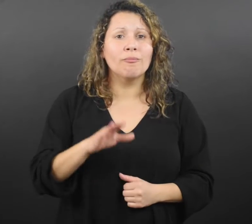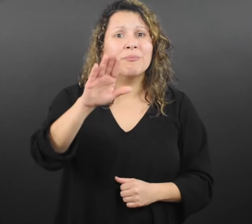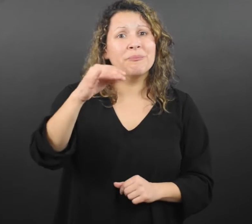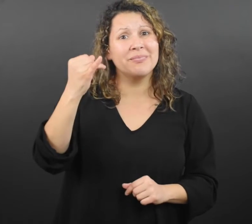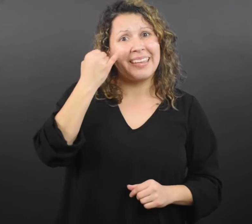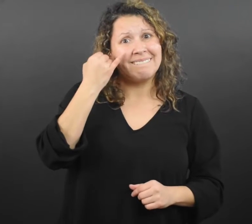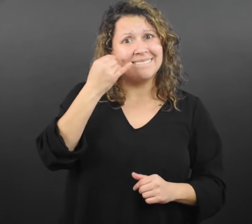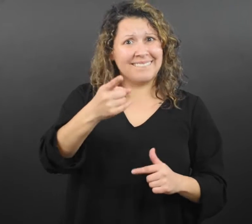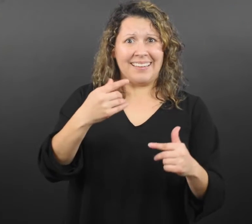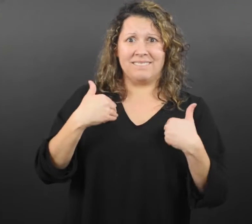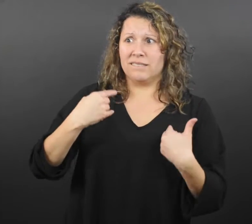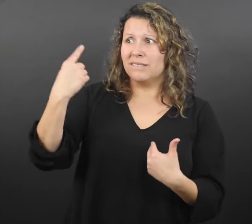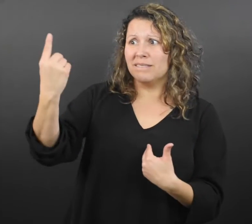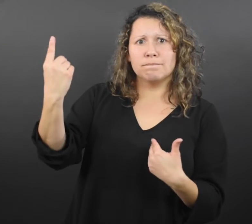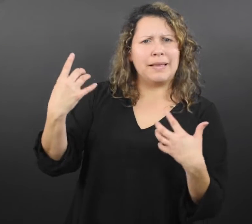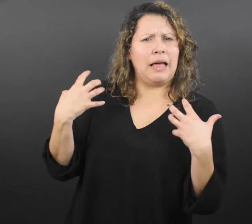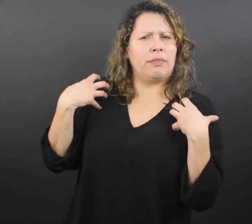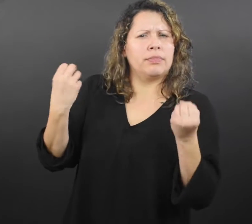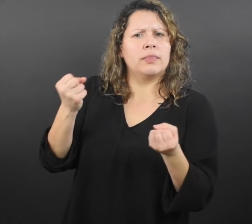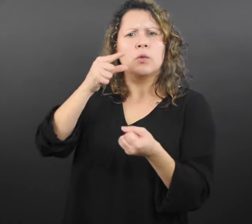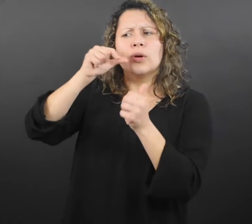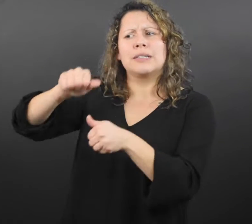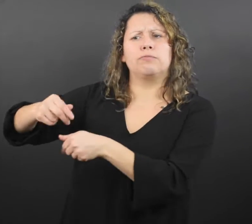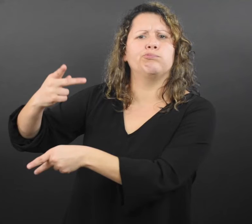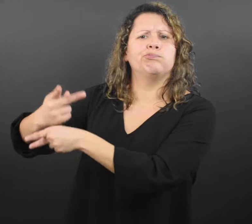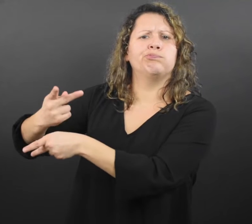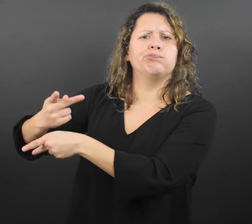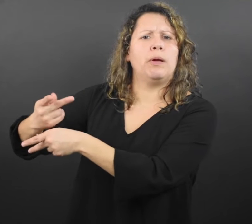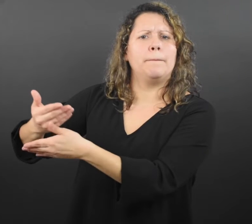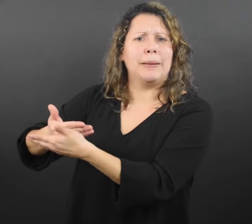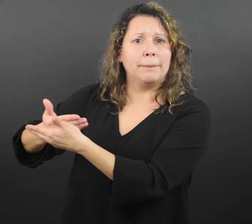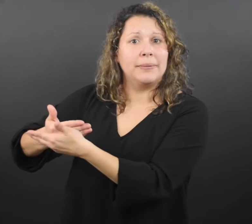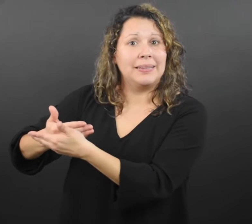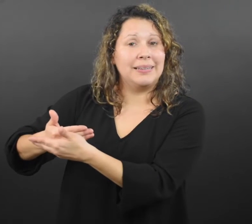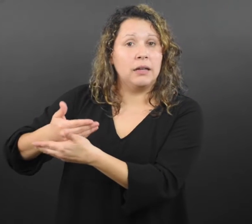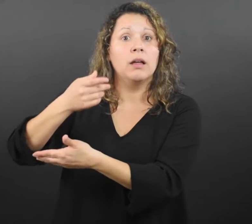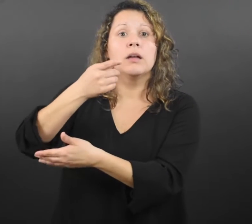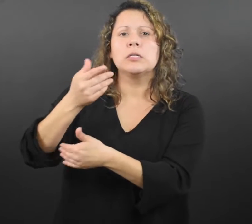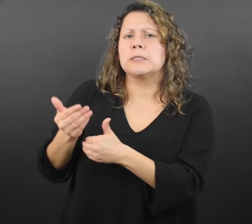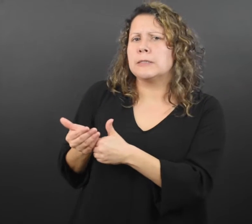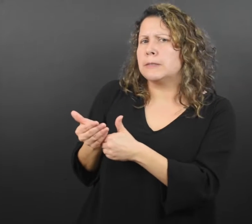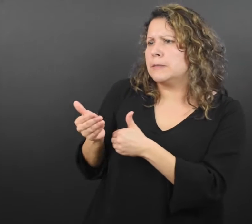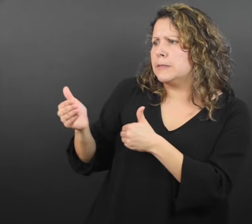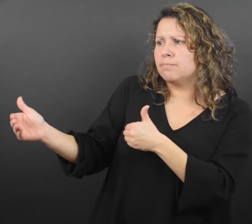● If you have someone healthy who can take care of the baby, stay at least 6 feet away